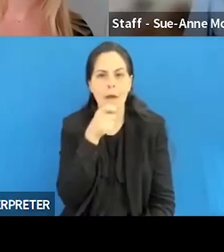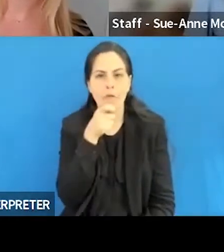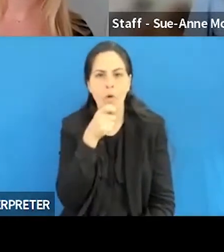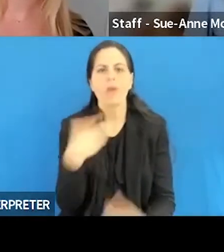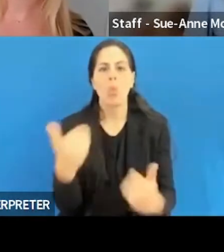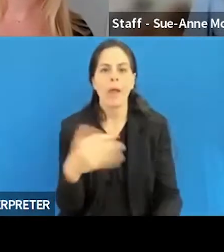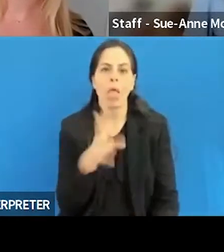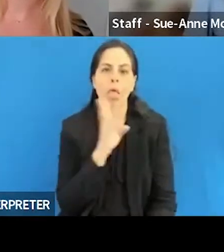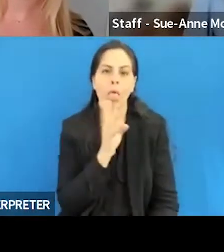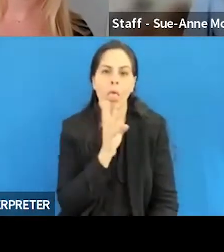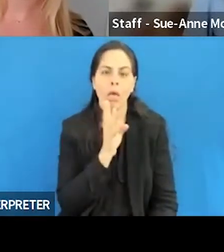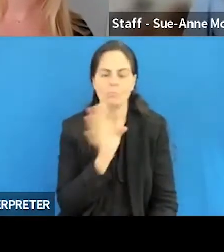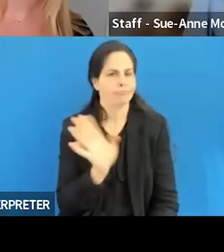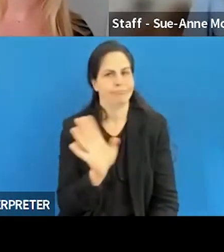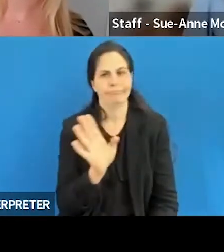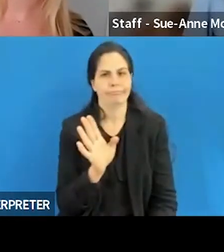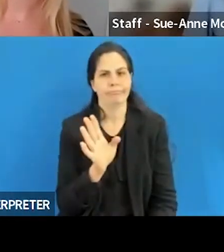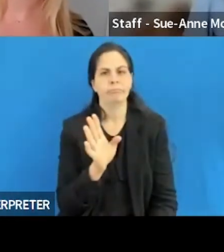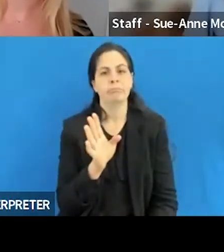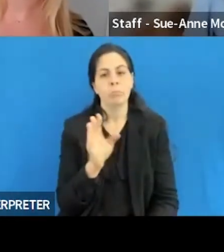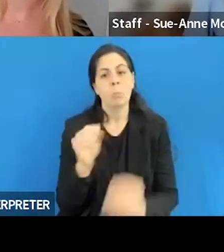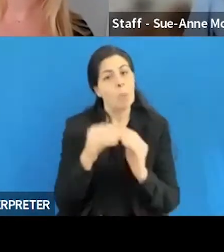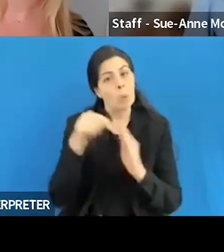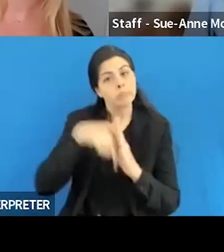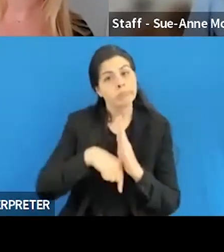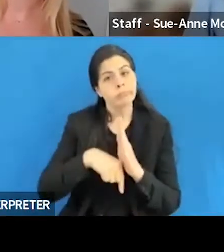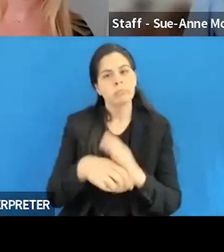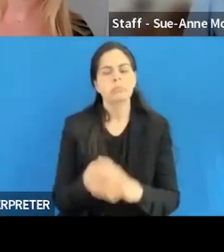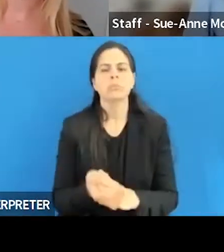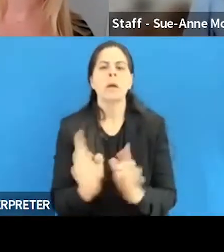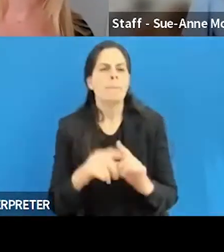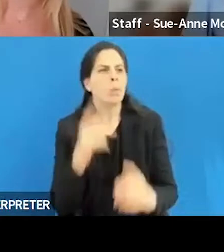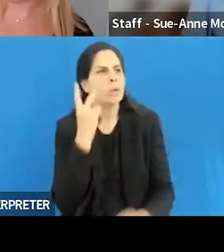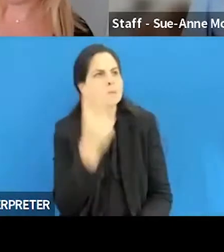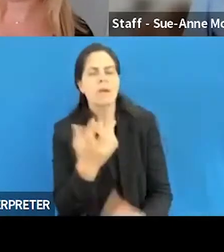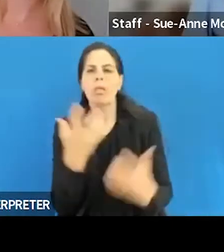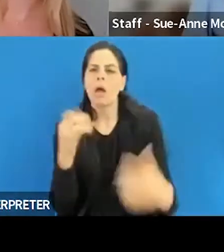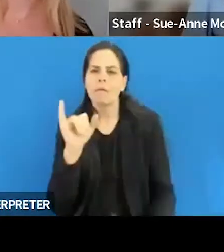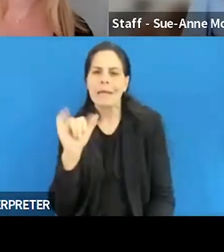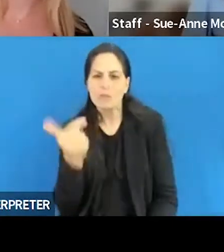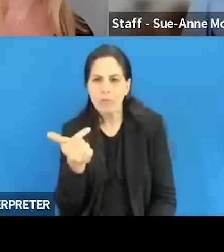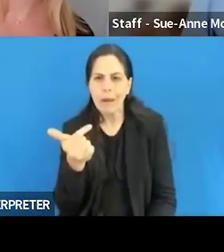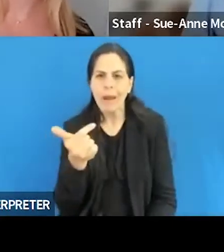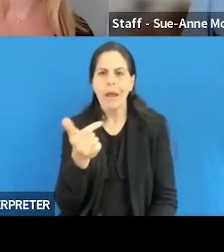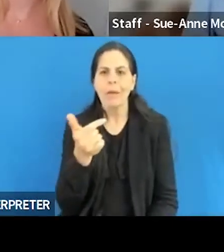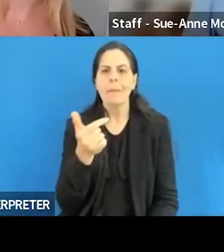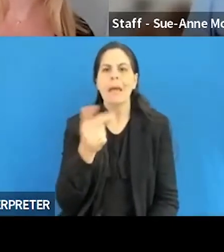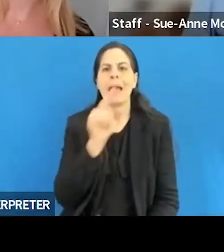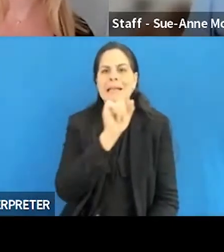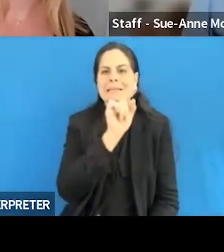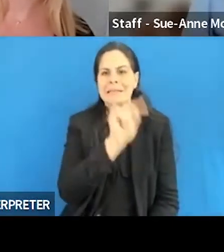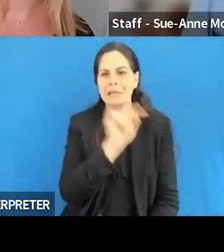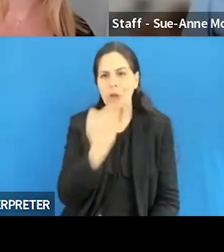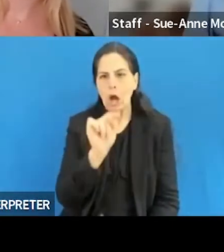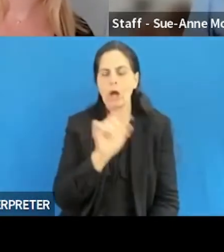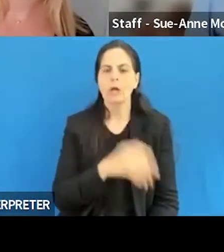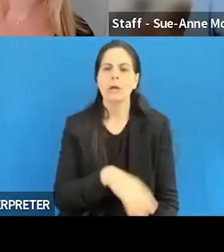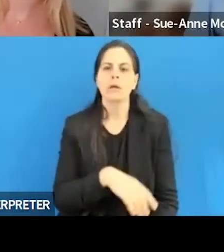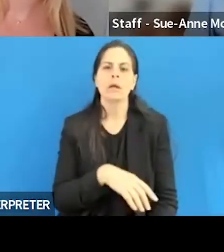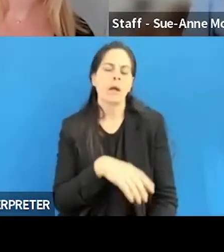But I also want to tell people that it's also, I think we see all the Instagram and TikToks and a lot of upper level podcasts look really slick